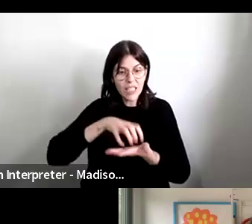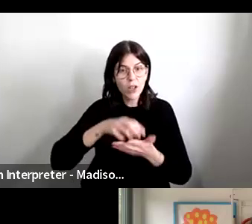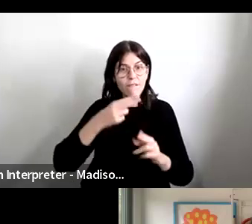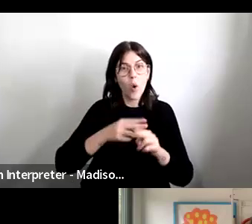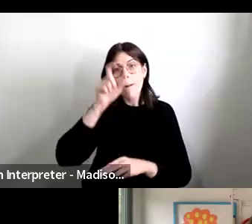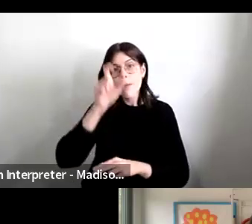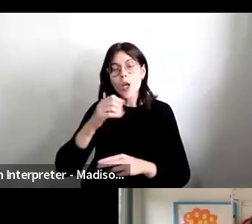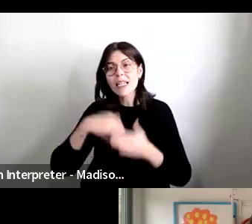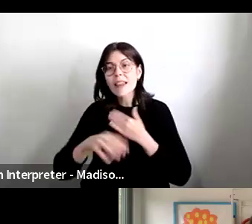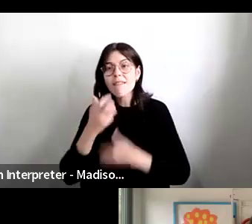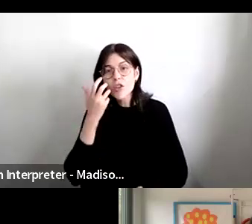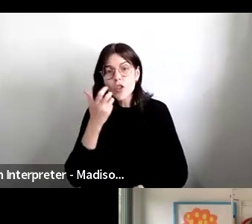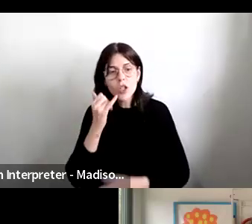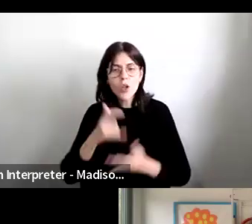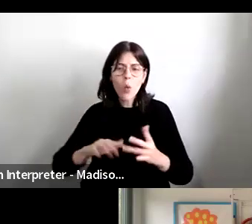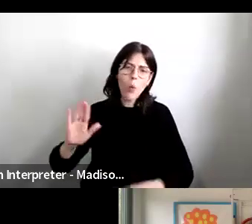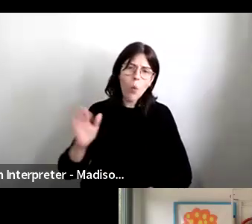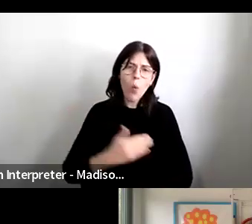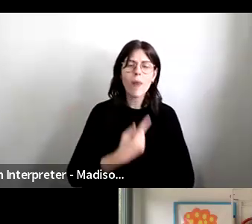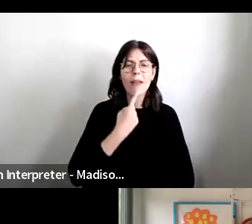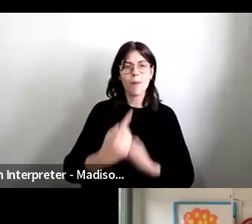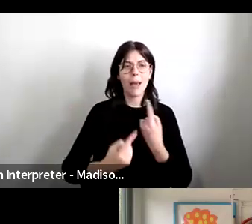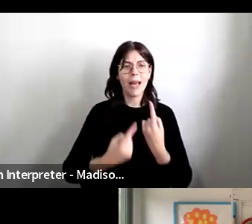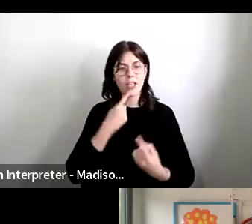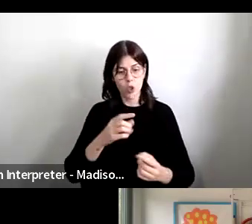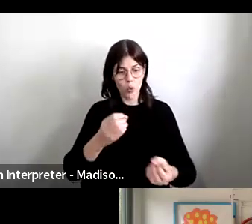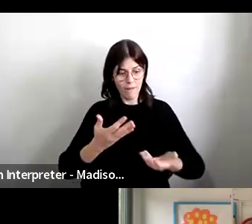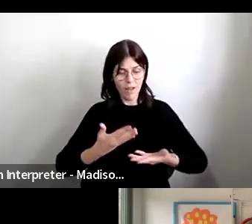So all of that information you give us about your art form and background is really helpful for us